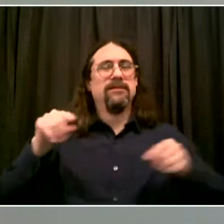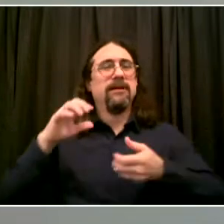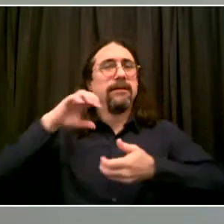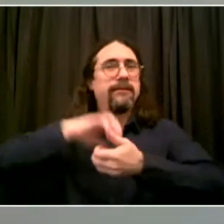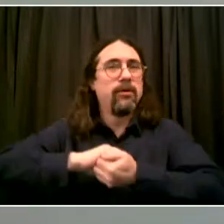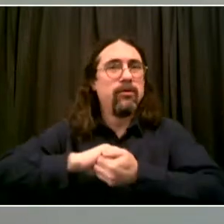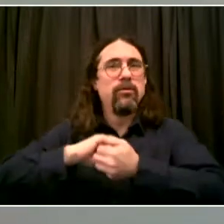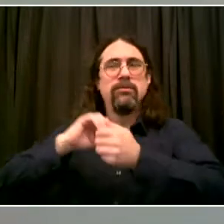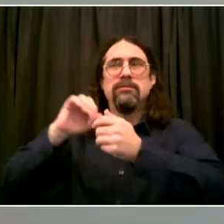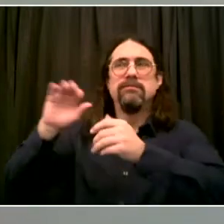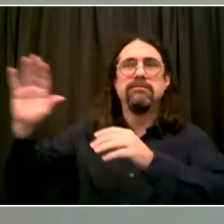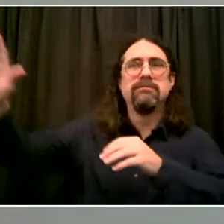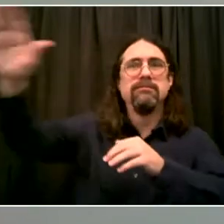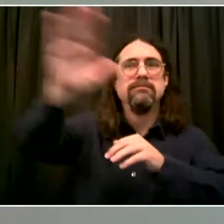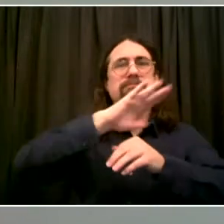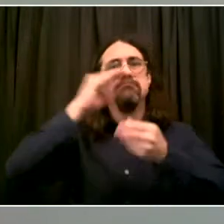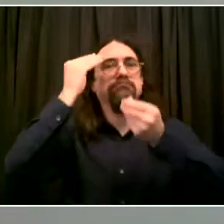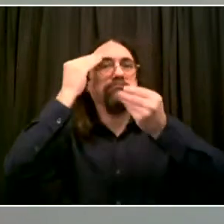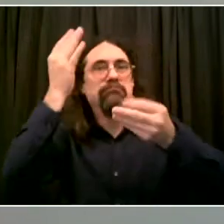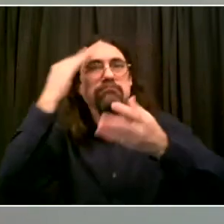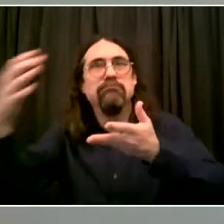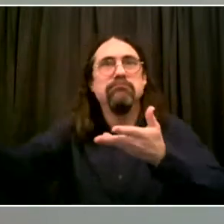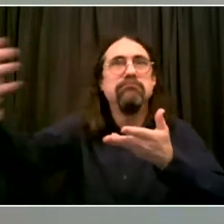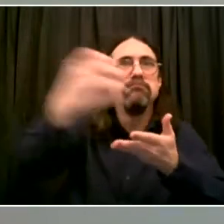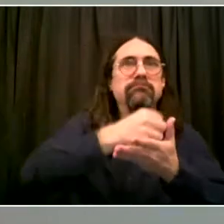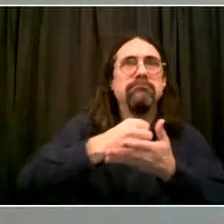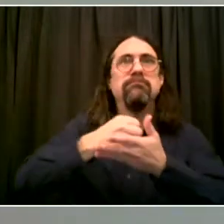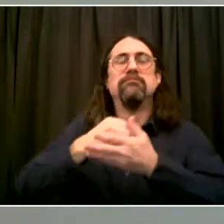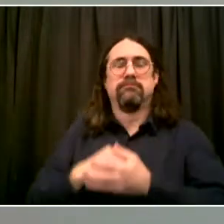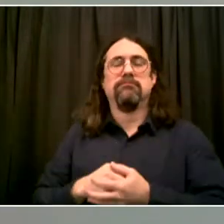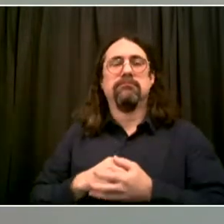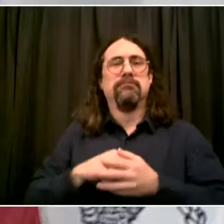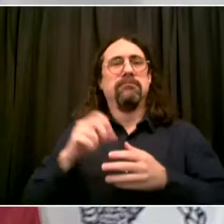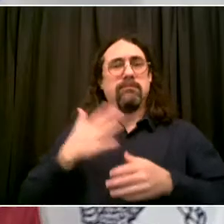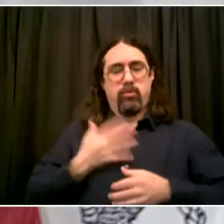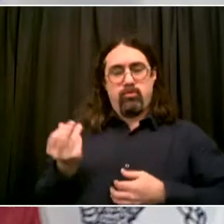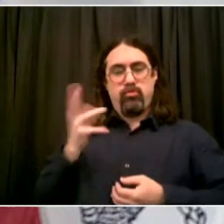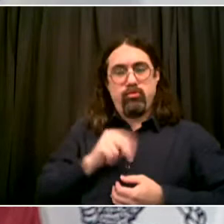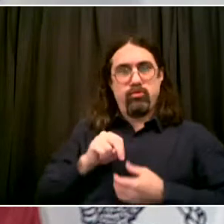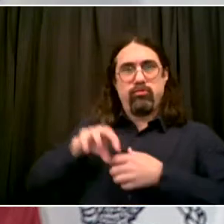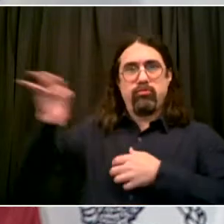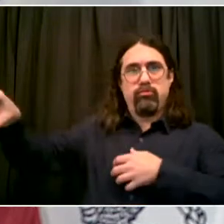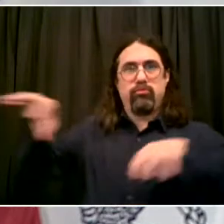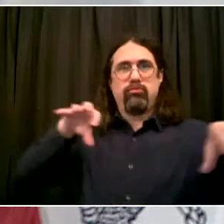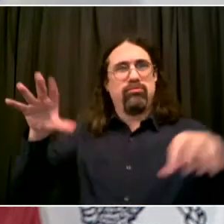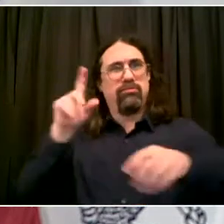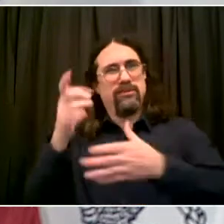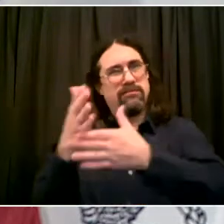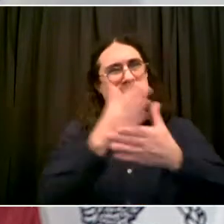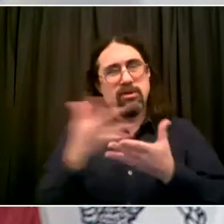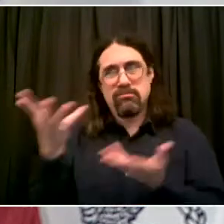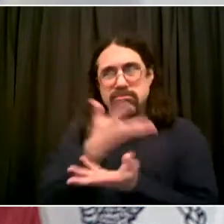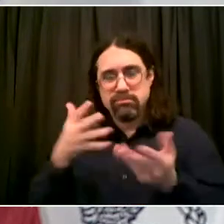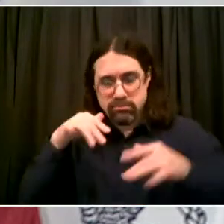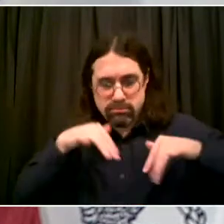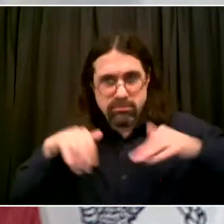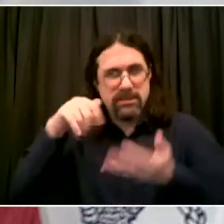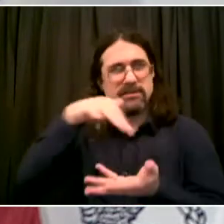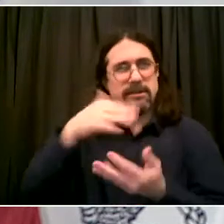WORKING CLOSELY WITH US.